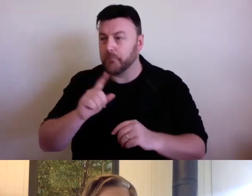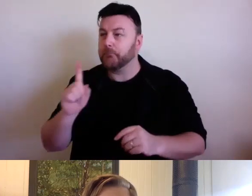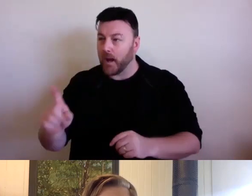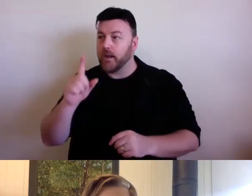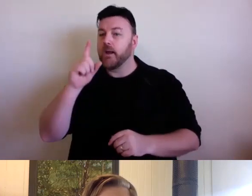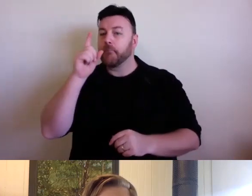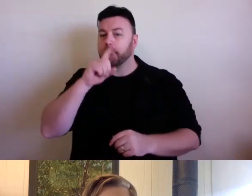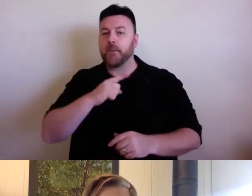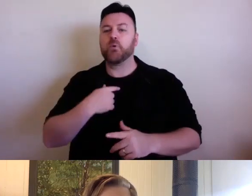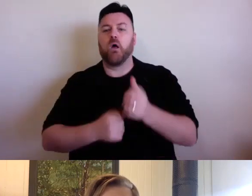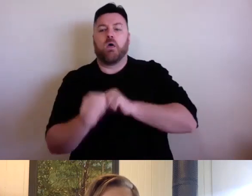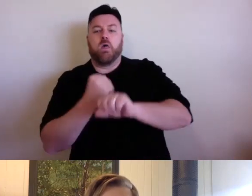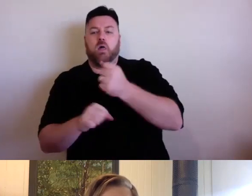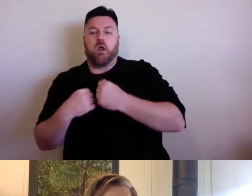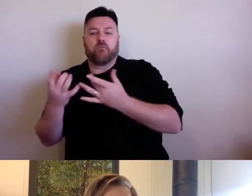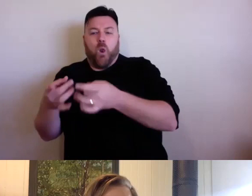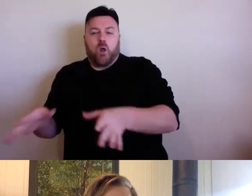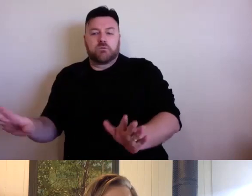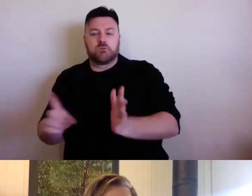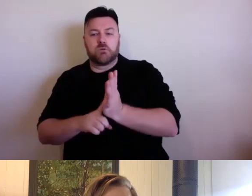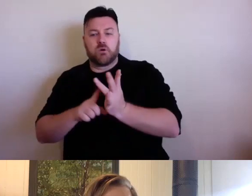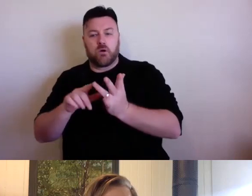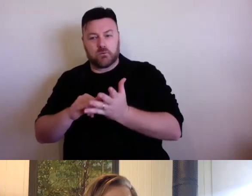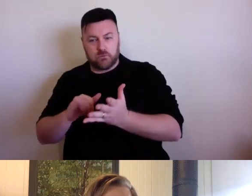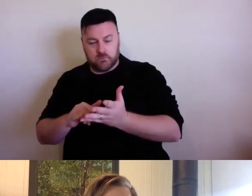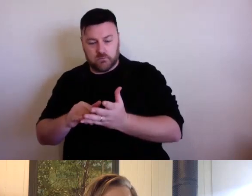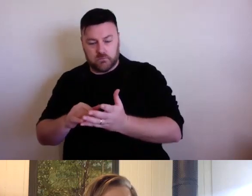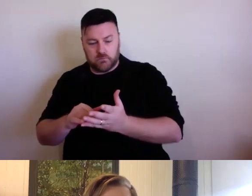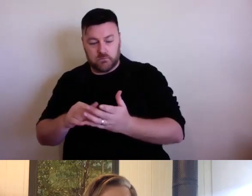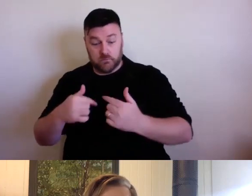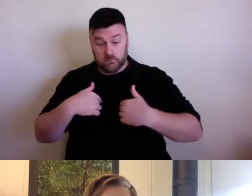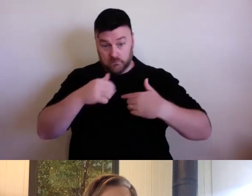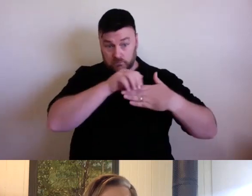averse. So if you can speak to - if your leadership idea," hey, I want